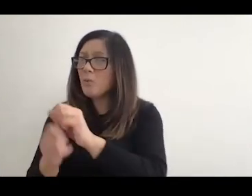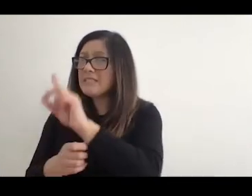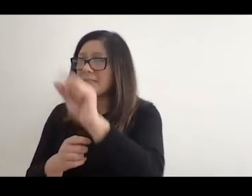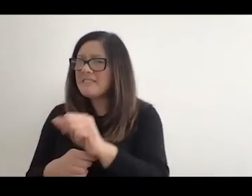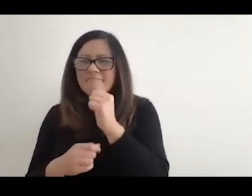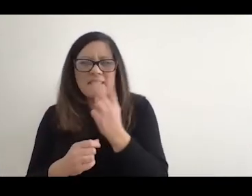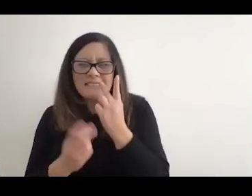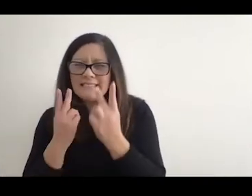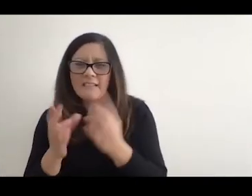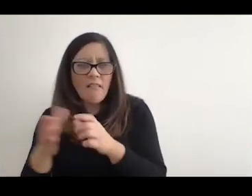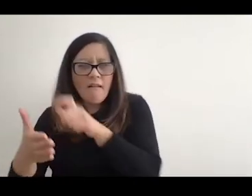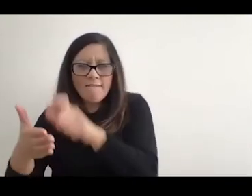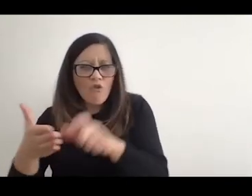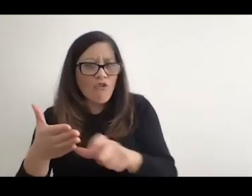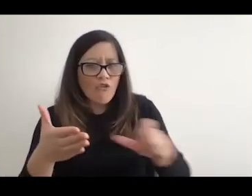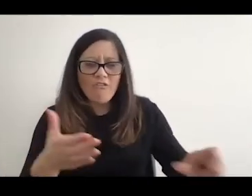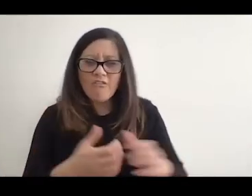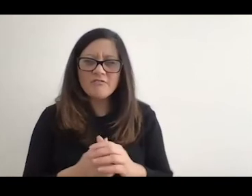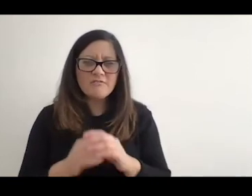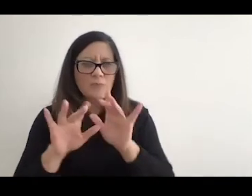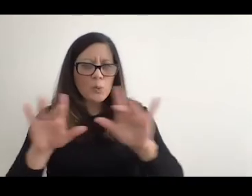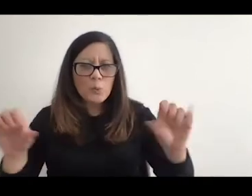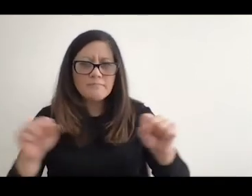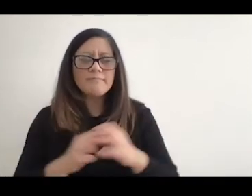I mean 2019 was an amazing year for